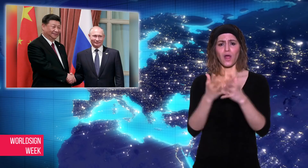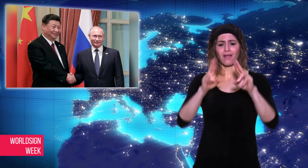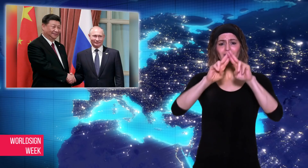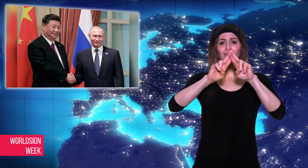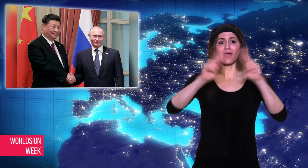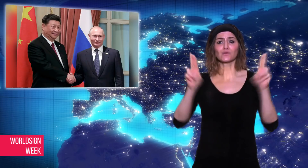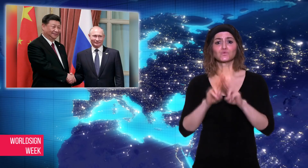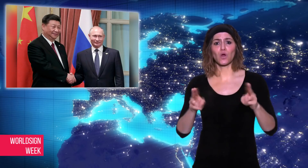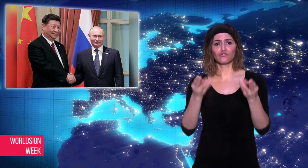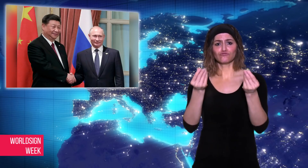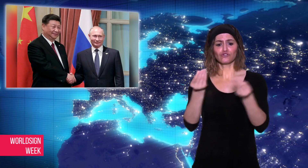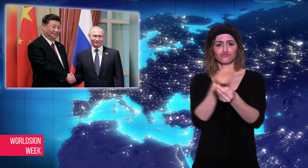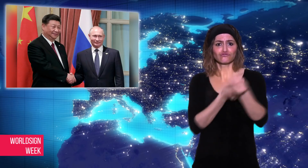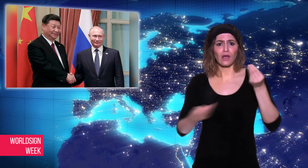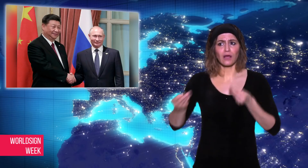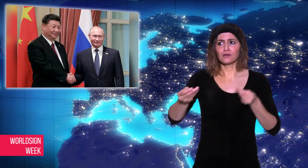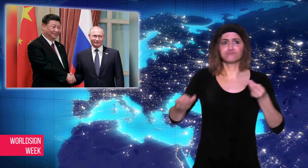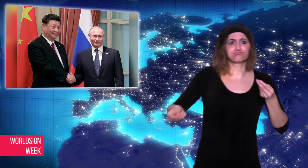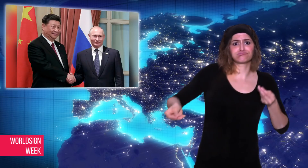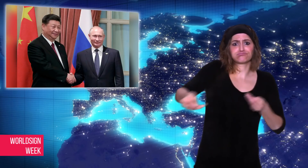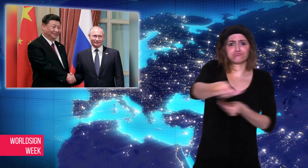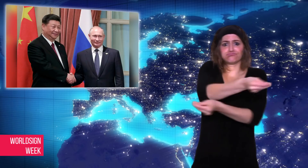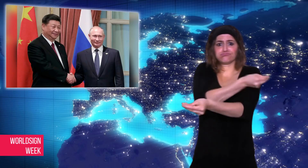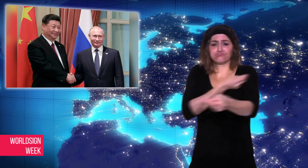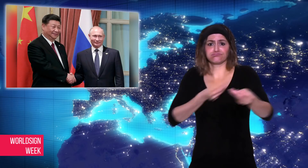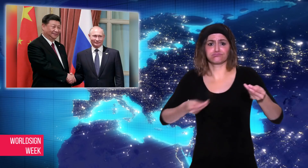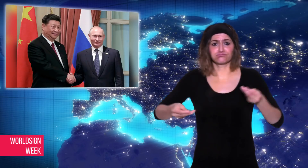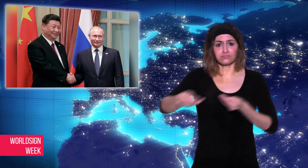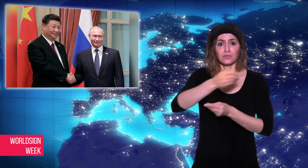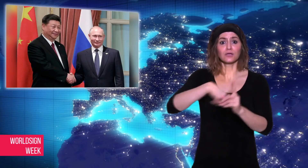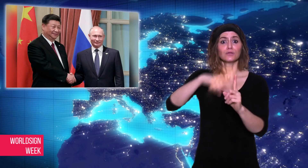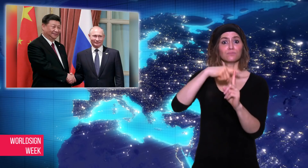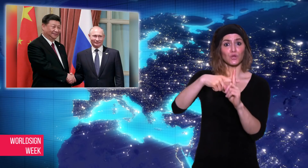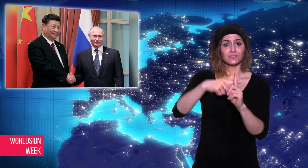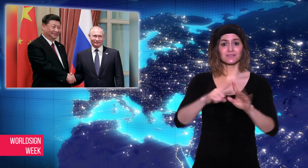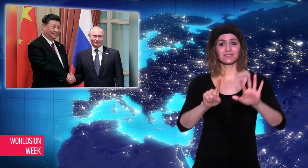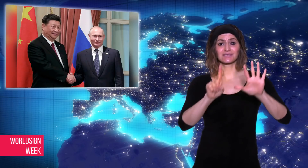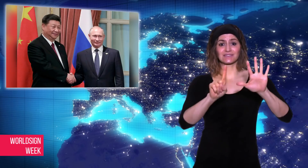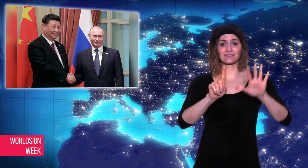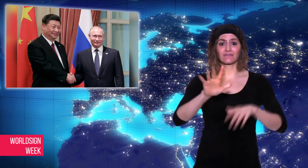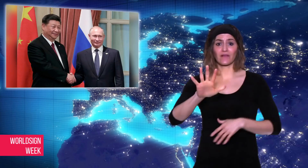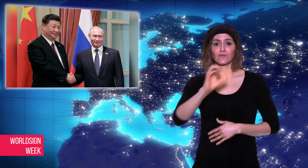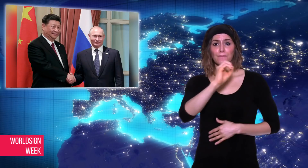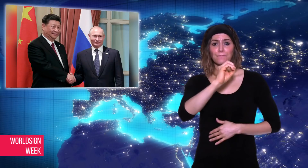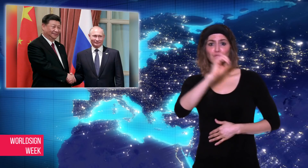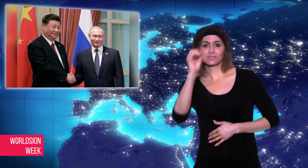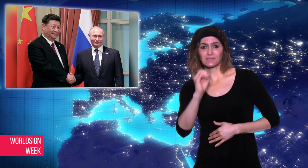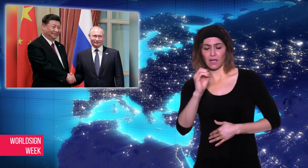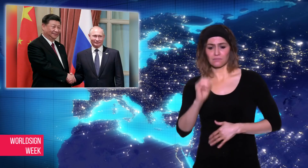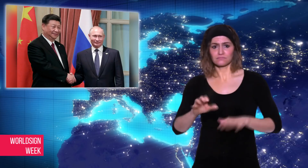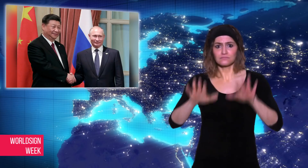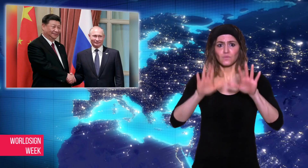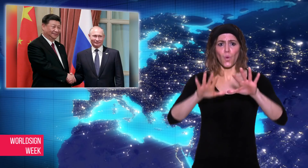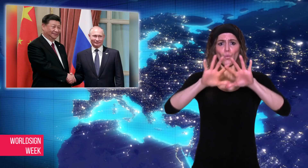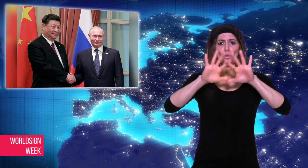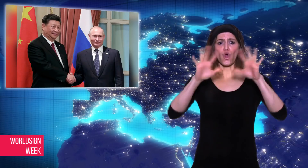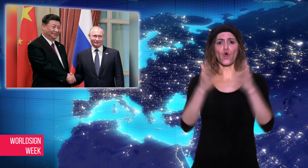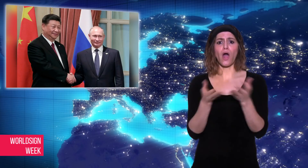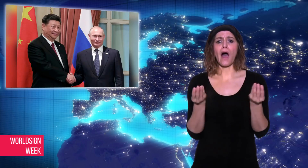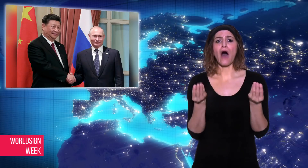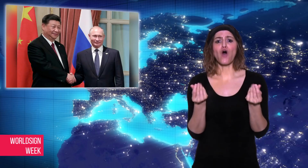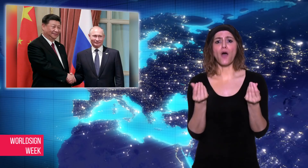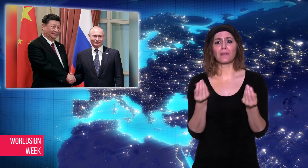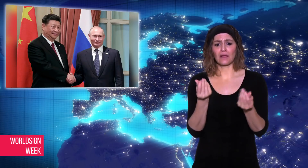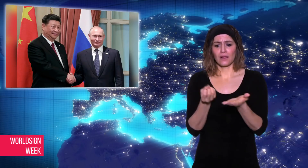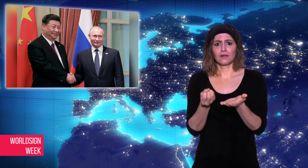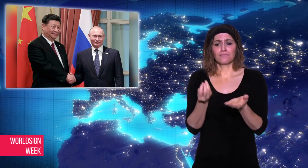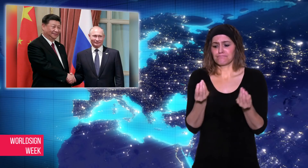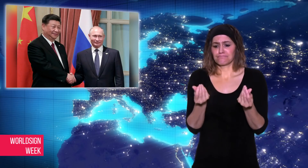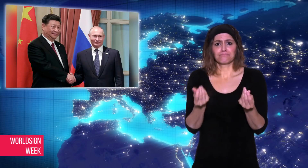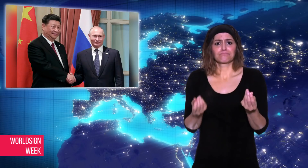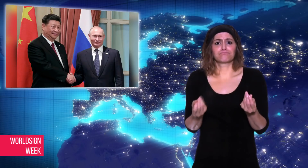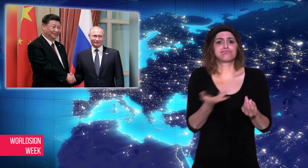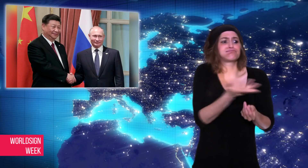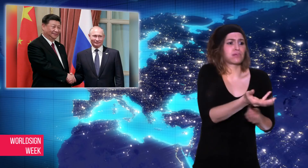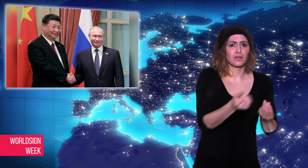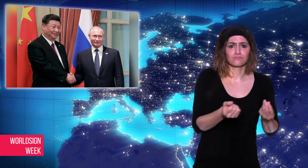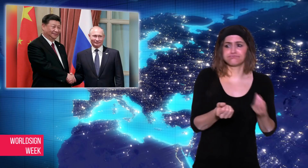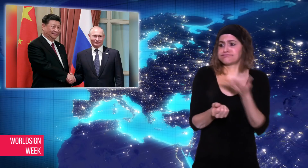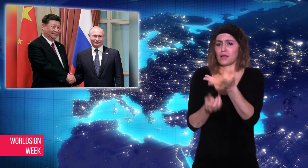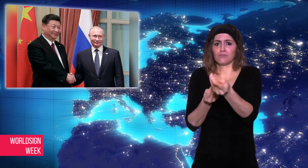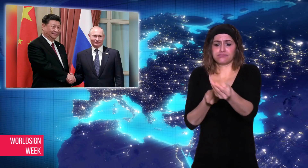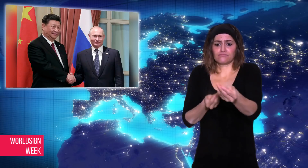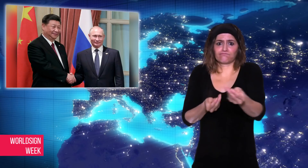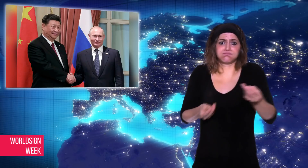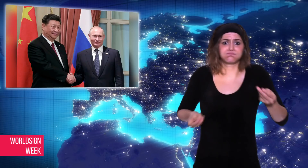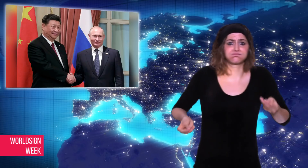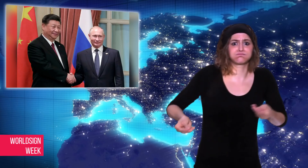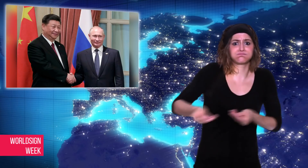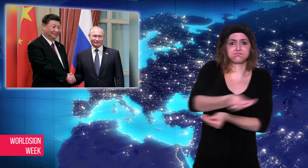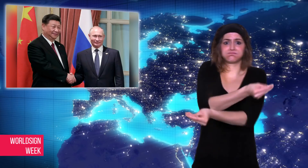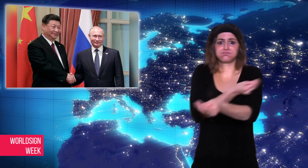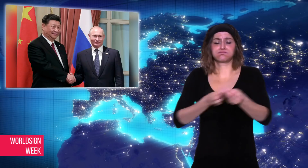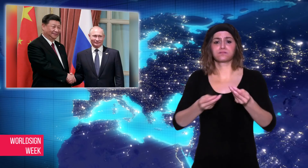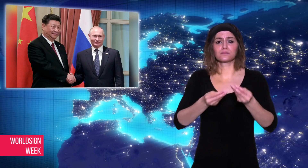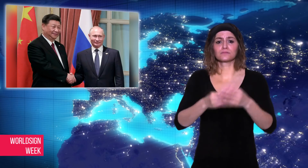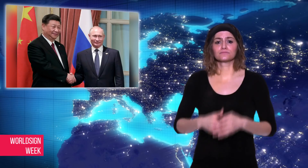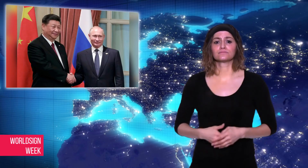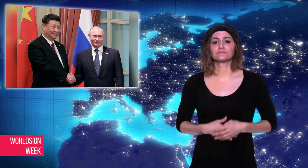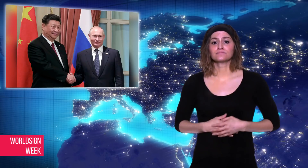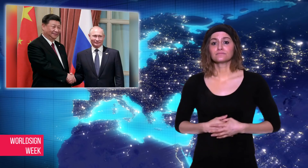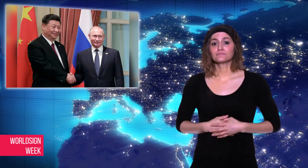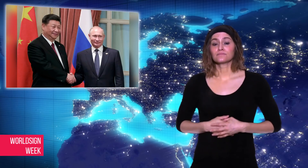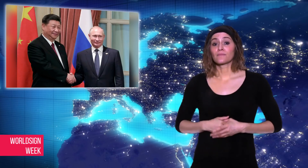The spotlight, however was on tensions between leaders and Saudi Arabia Crown Prince